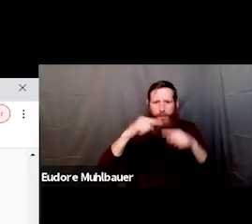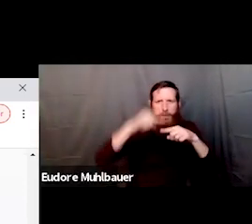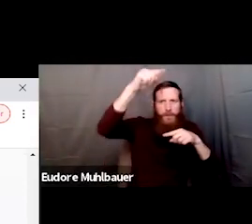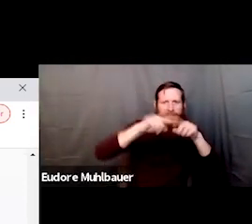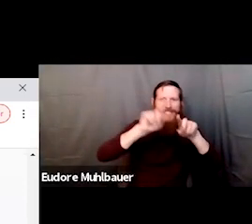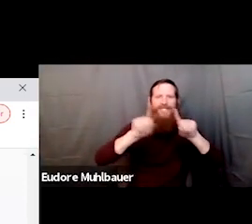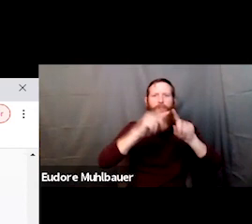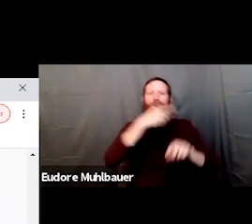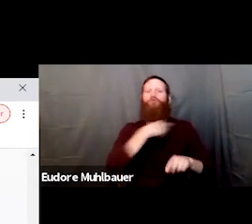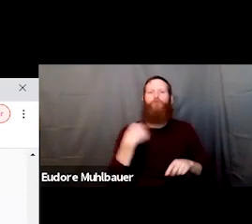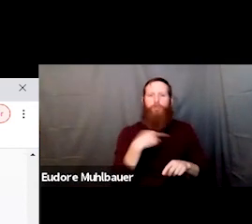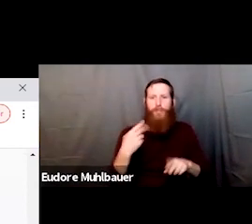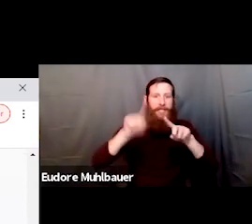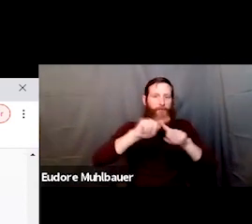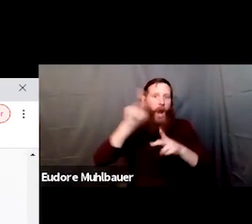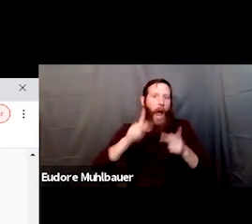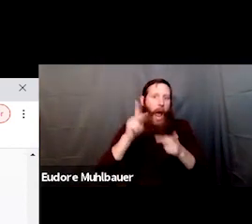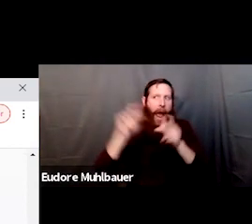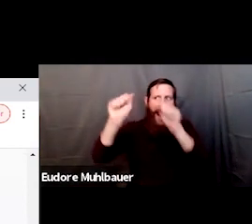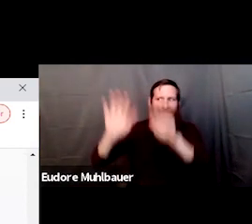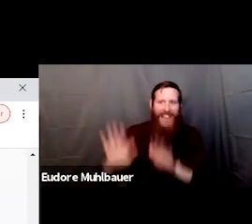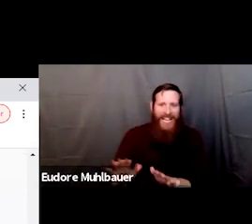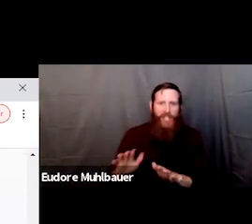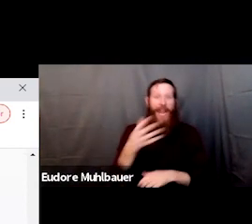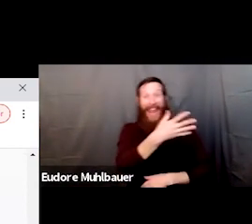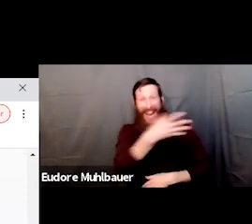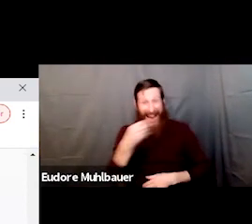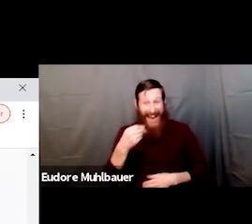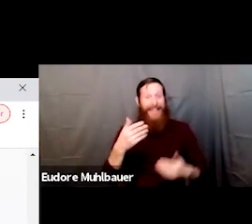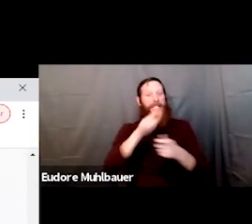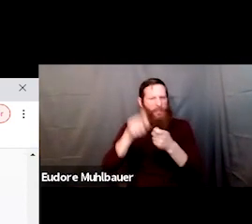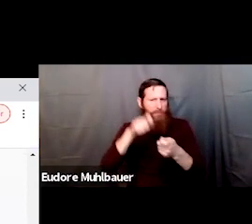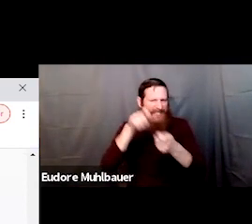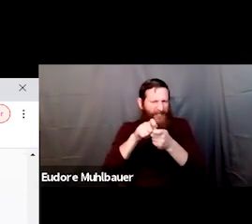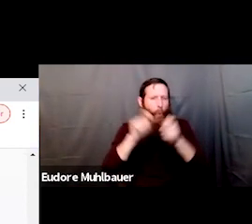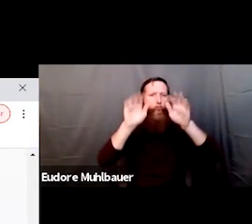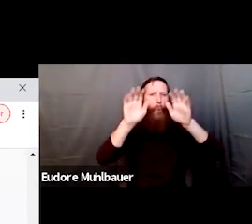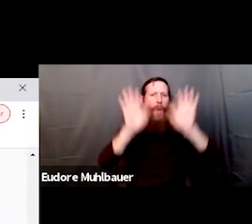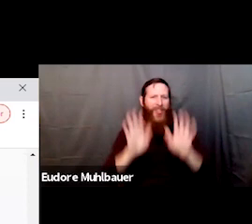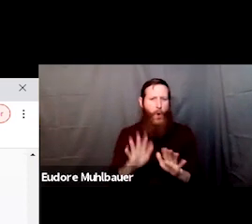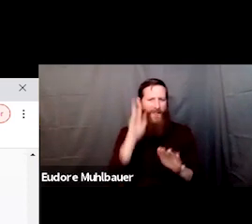different types of avalanches you might find in the backcountry and even a specific weather forecast for the zone